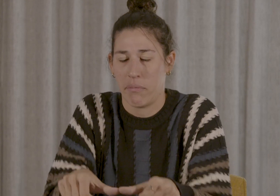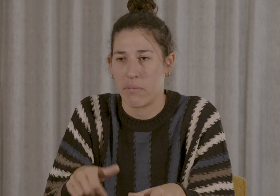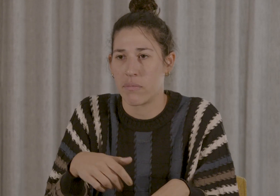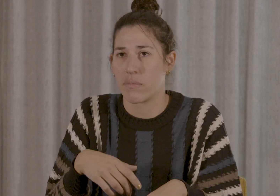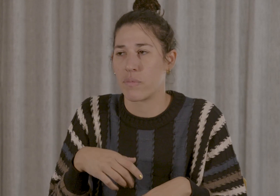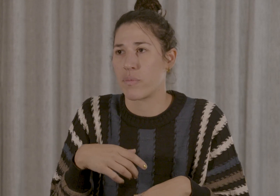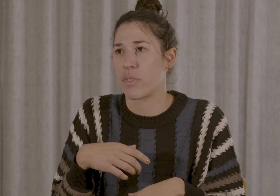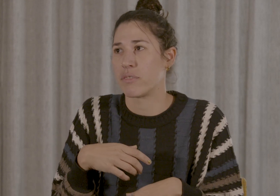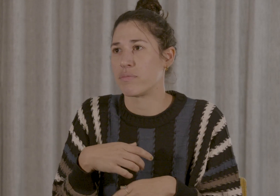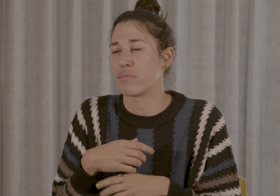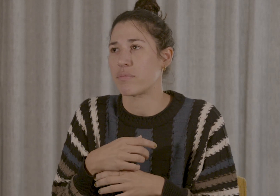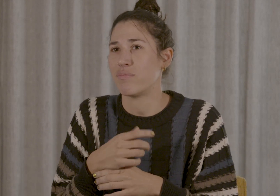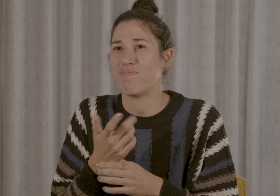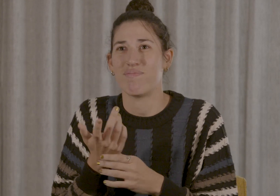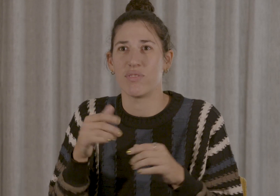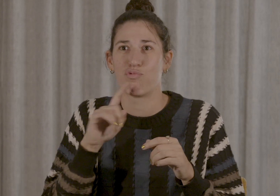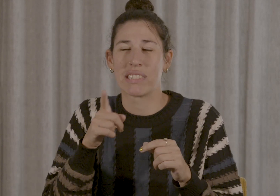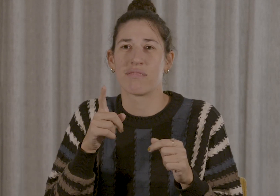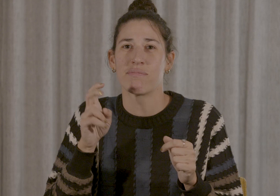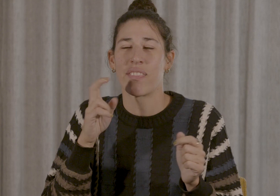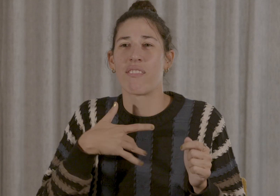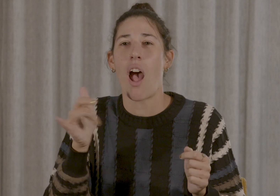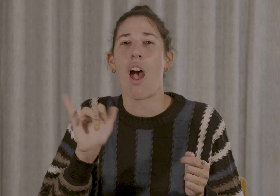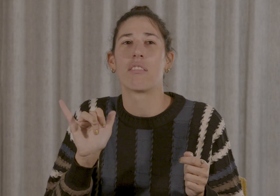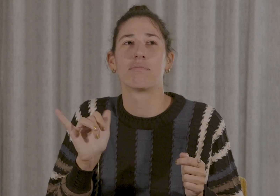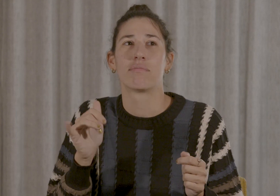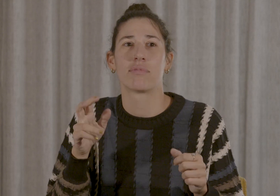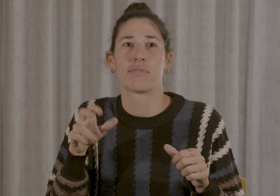because I was a student in that cohort and it was a continuous experience.